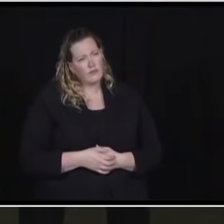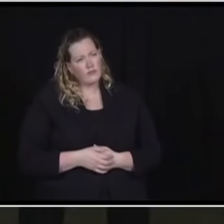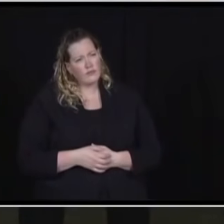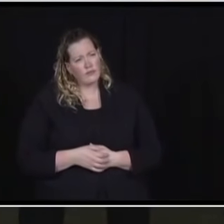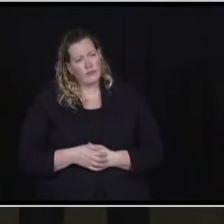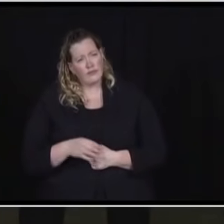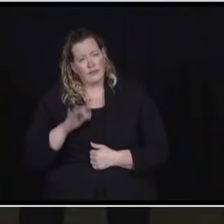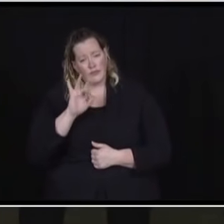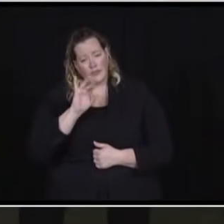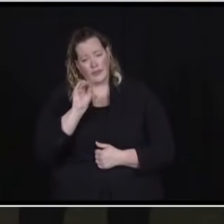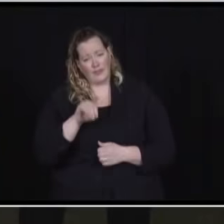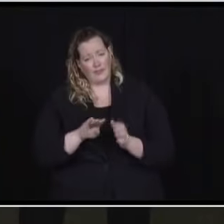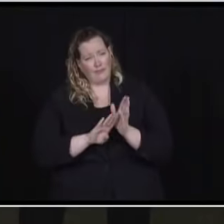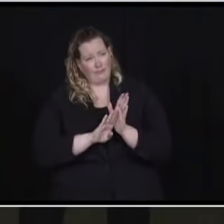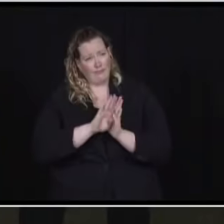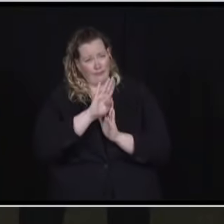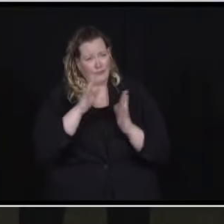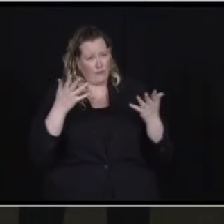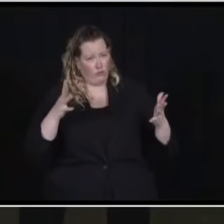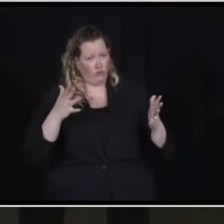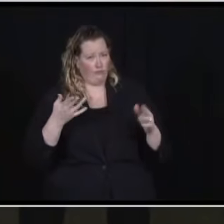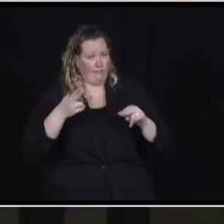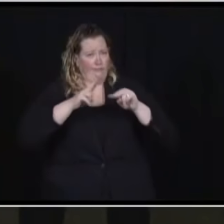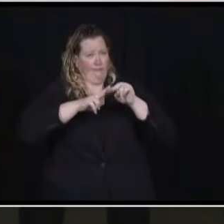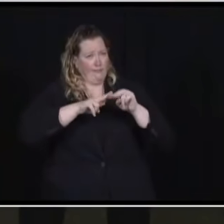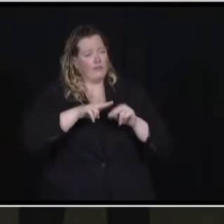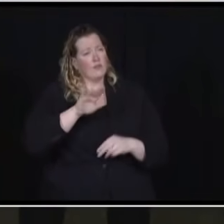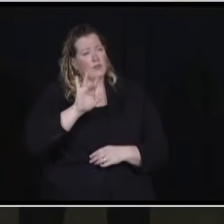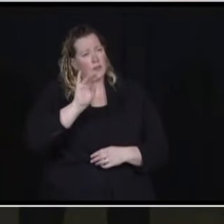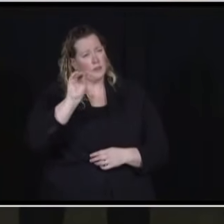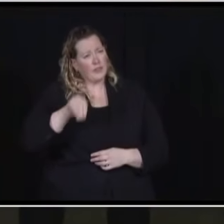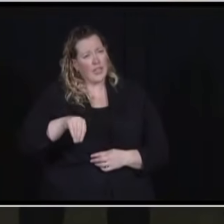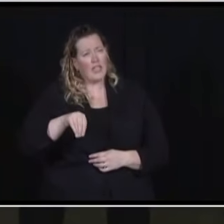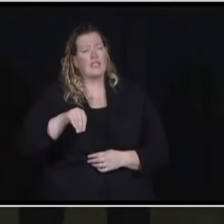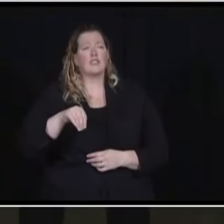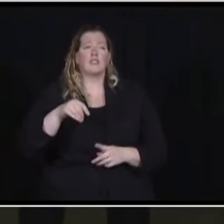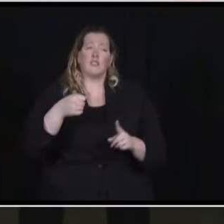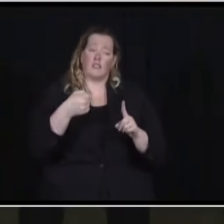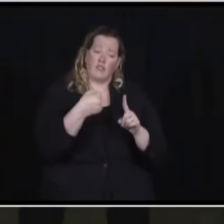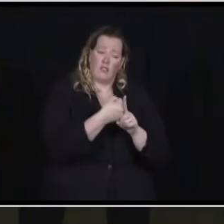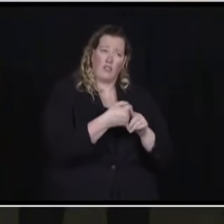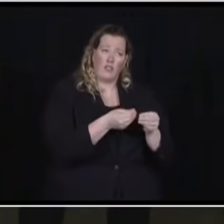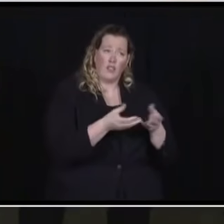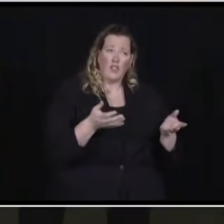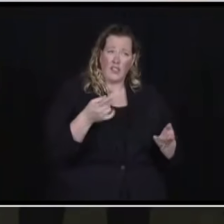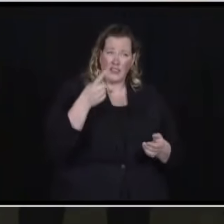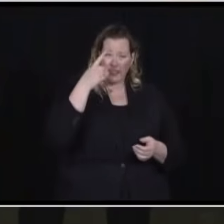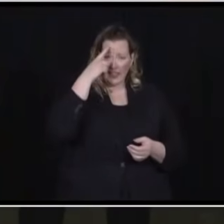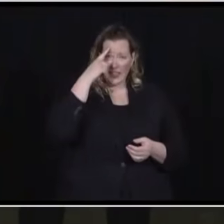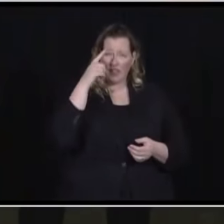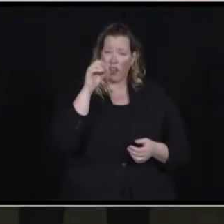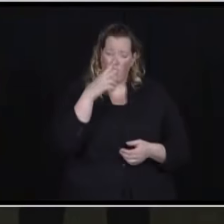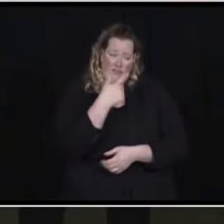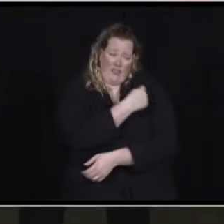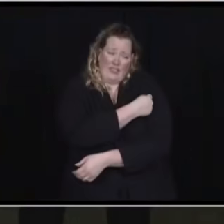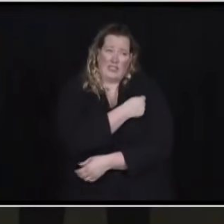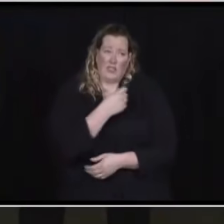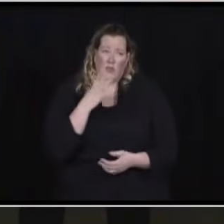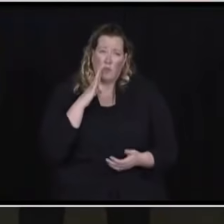Follow-up? Given today's 25% spike in numbers, are these measures actually effective or is this the only way looking forward--